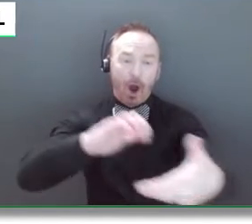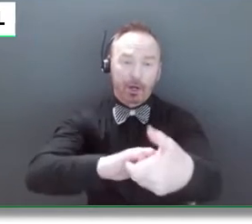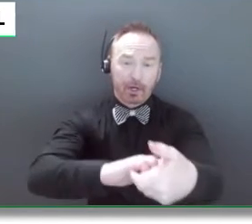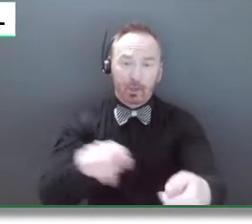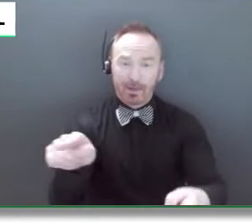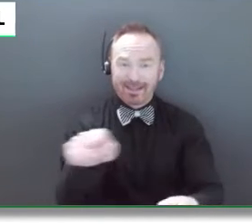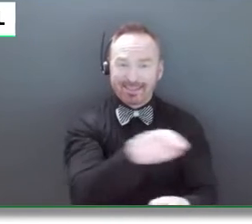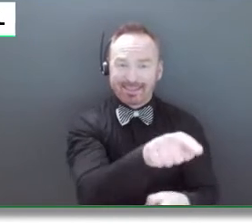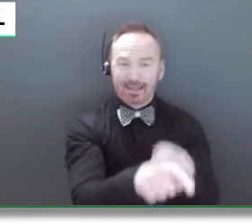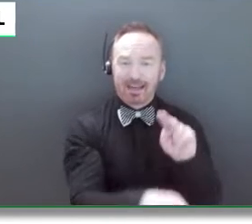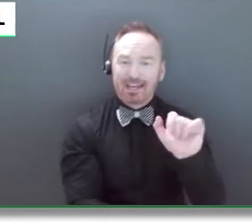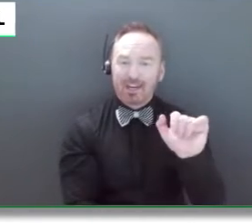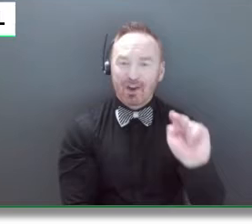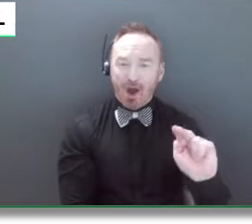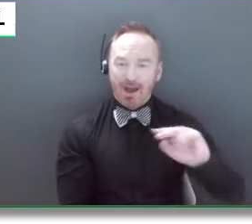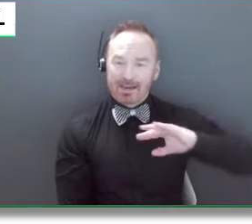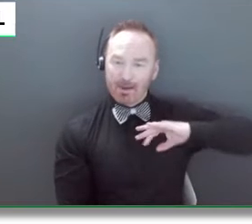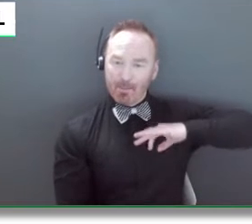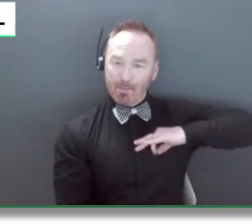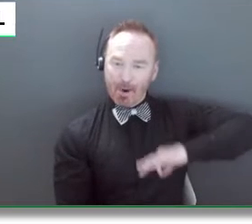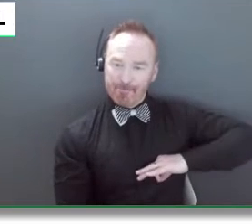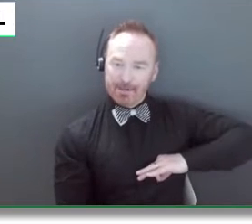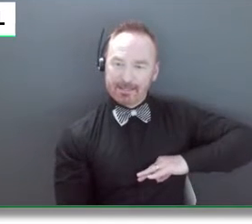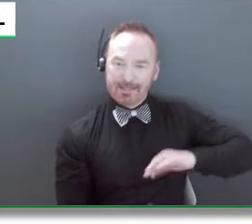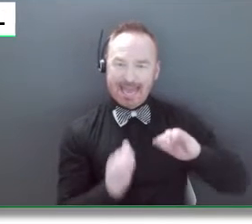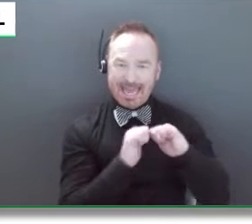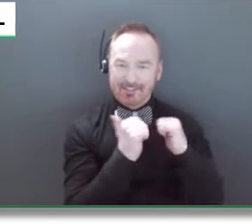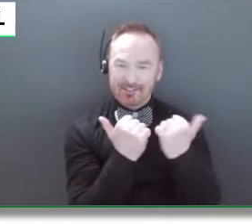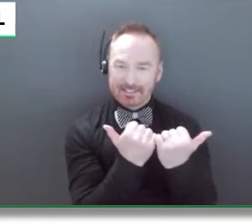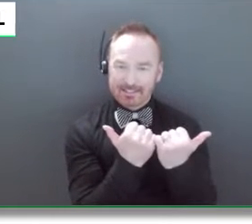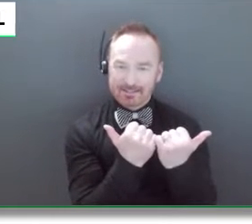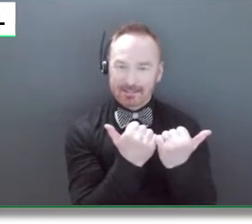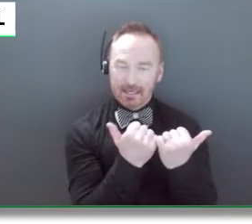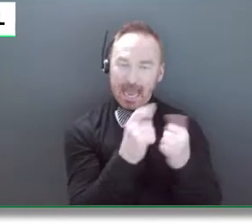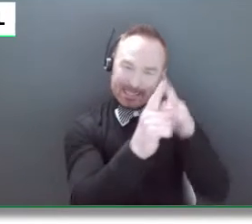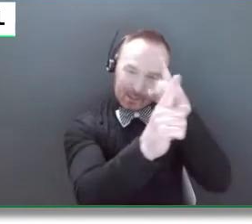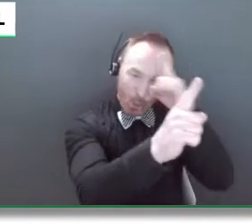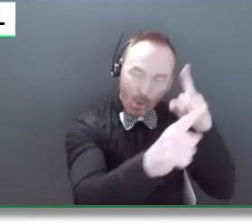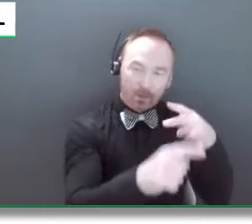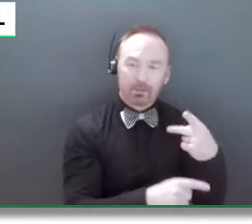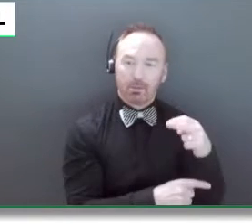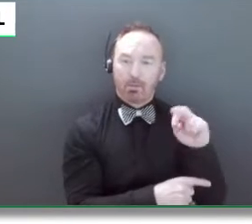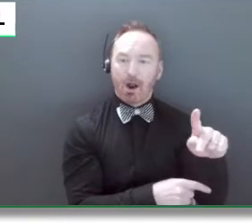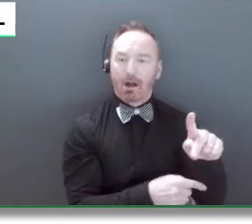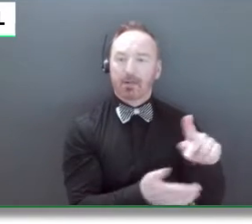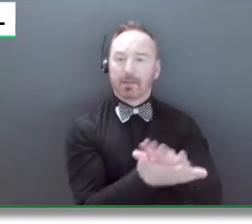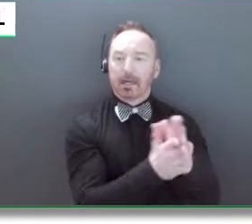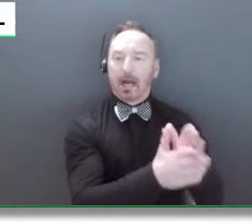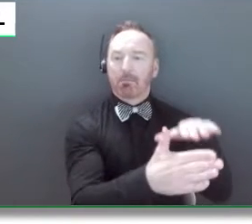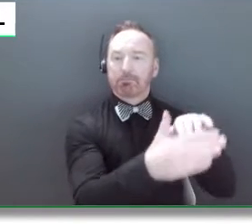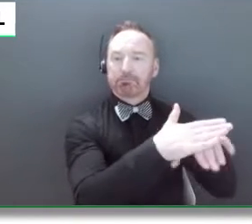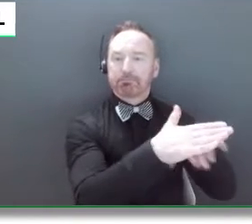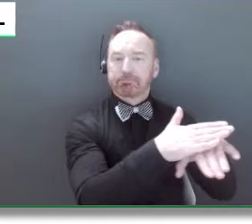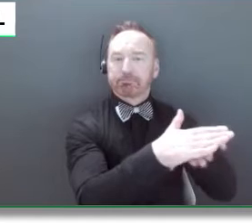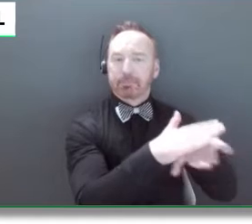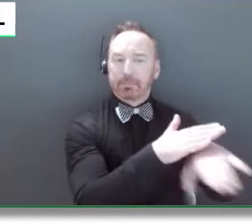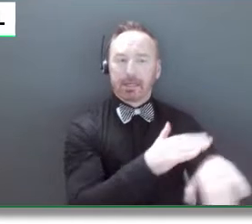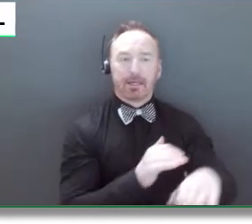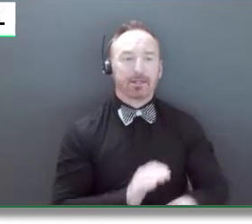more accessible. So Carinna, given your role in Power to Be, let's have you start off this discussion.